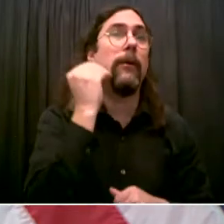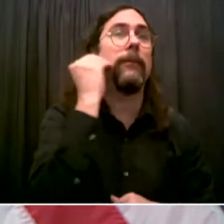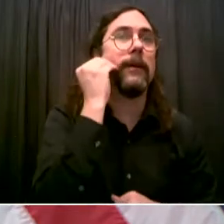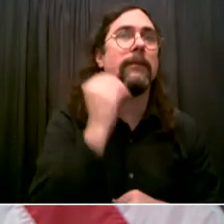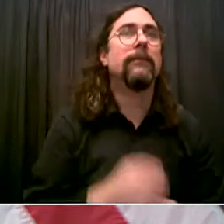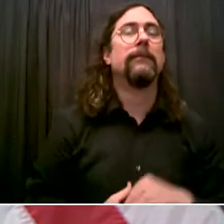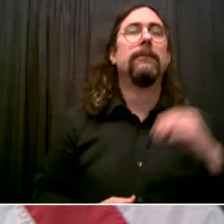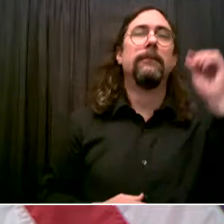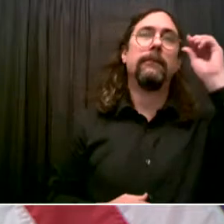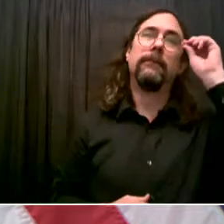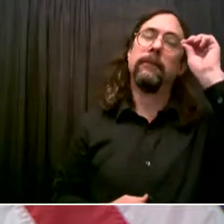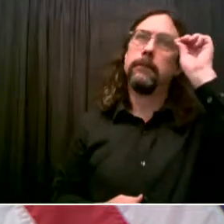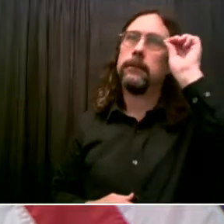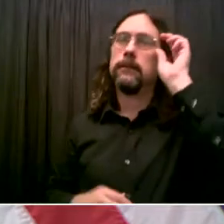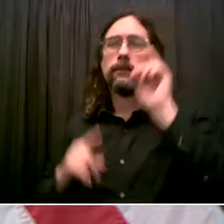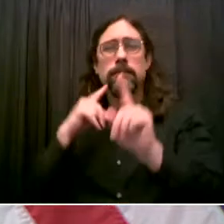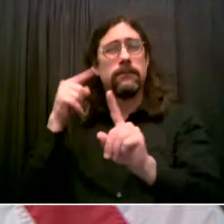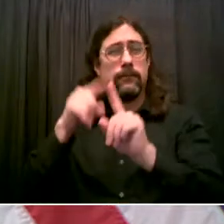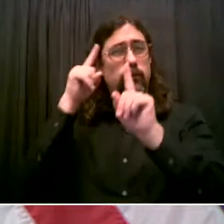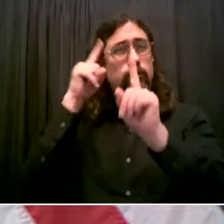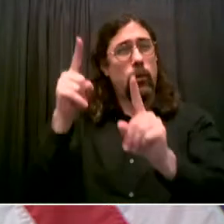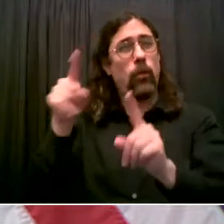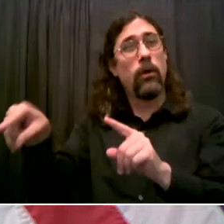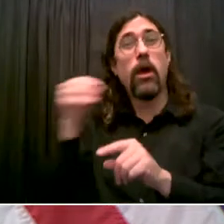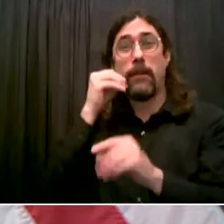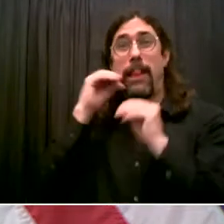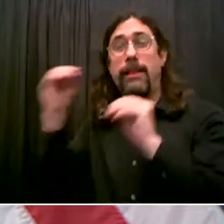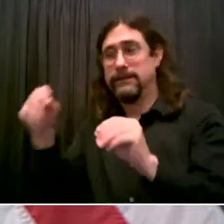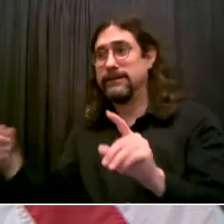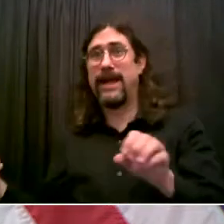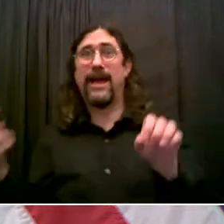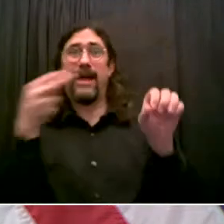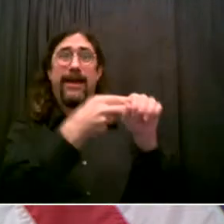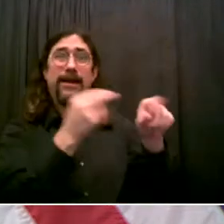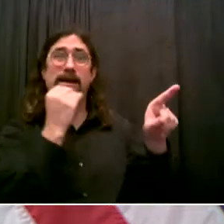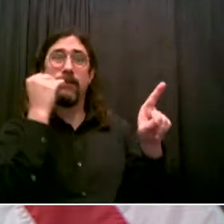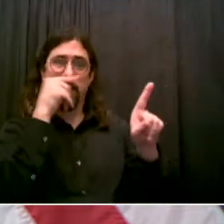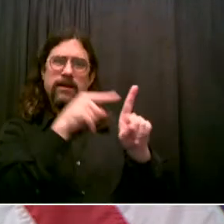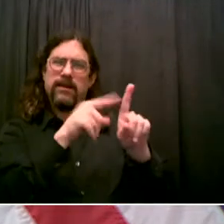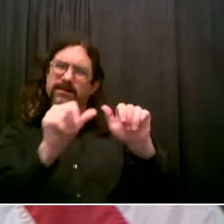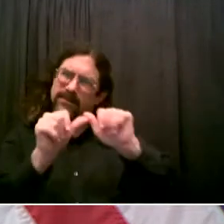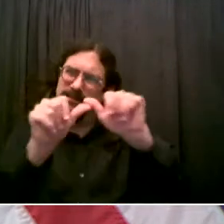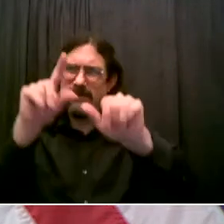LONG-TERM HOMELESESSNS IN THE STREETS OF NEW YORK CITY IN